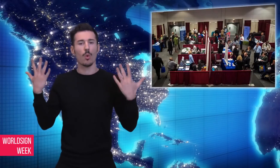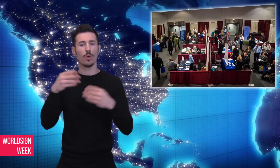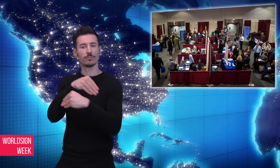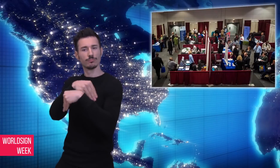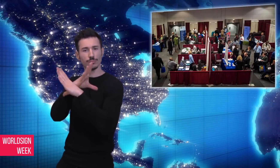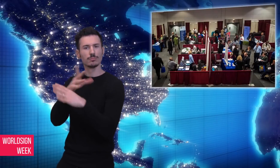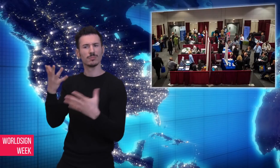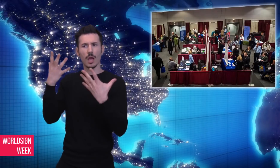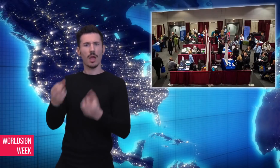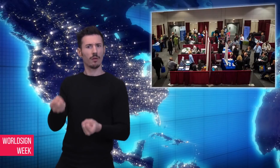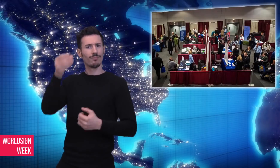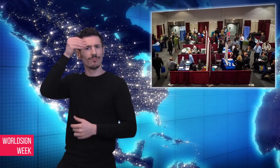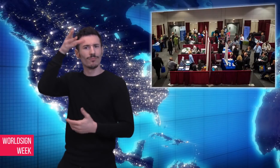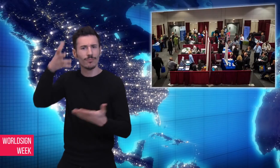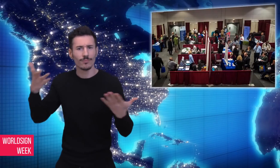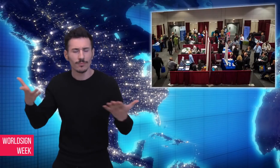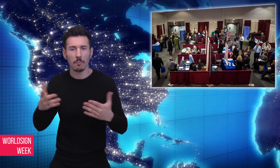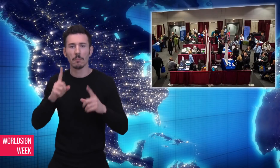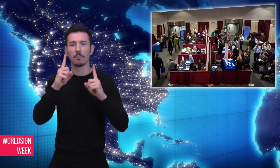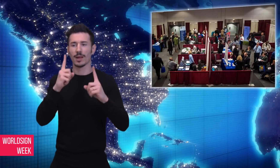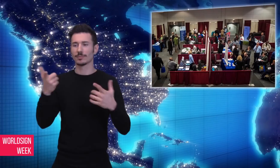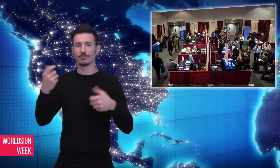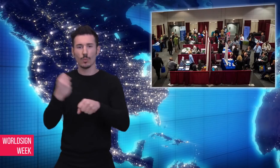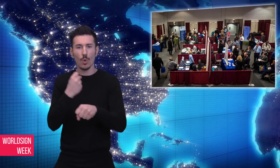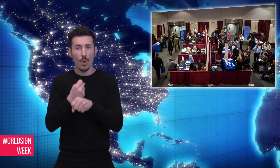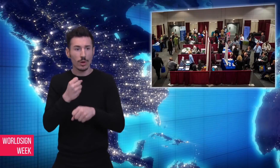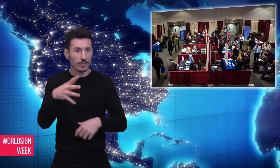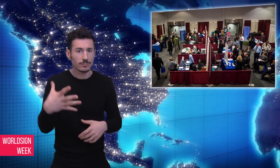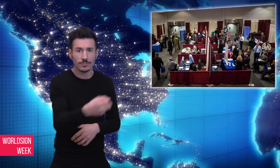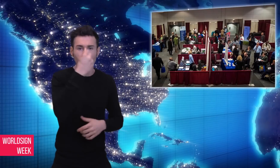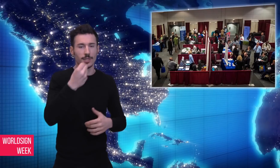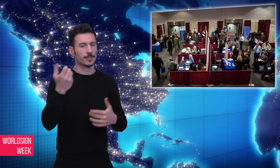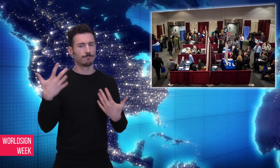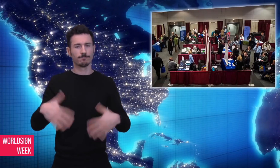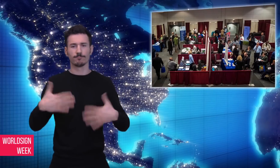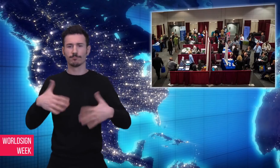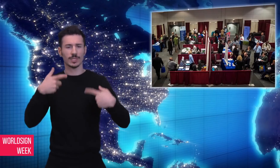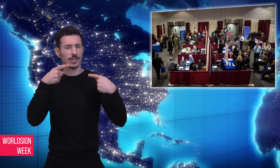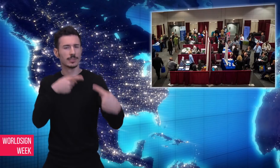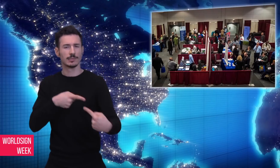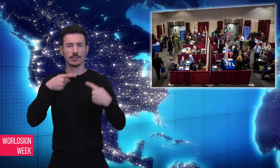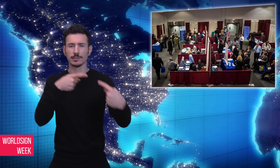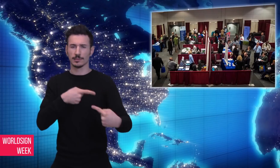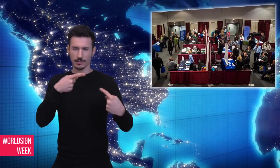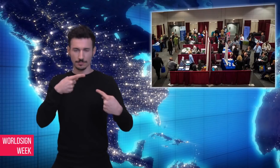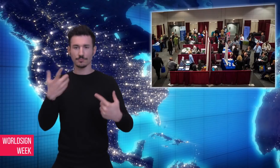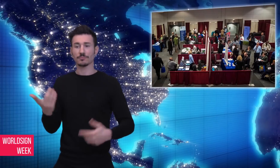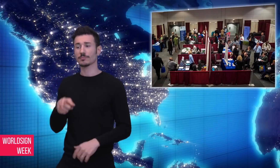Even with education, job qualifications, and advancements in technology,